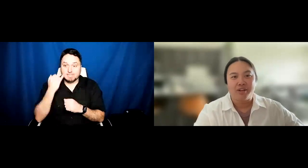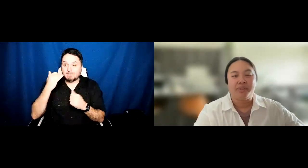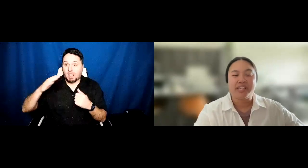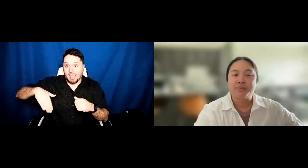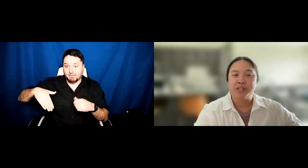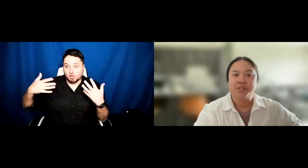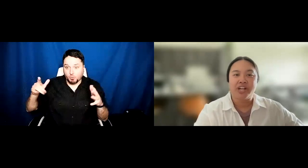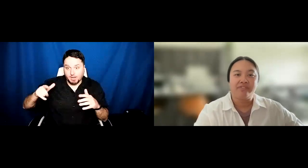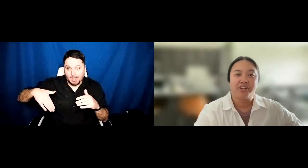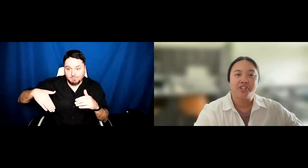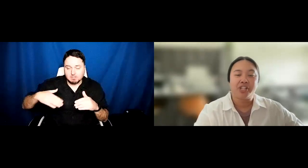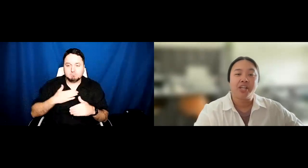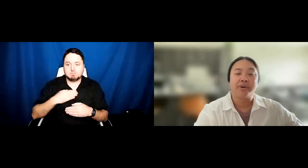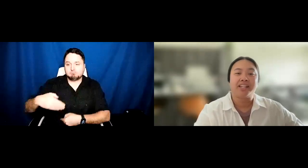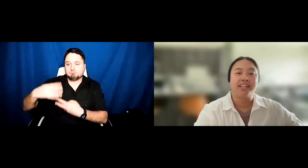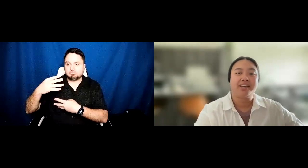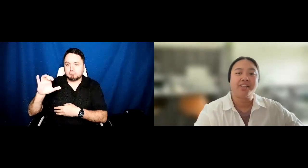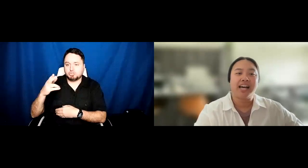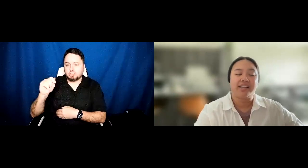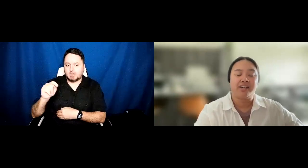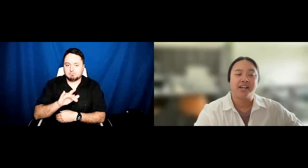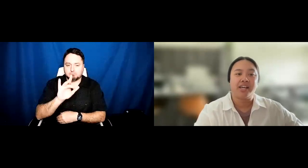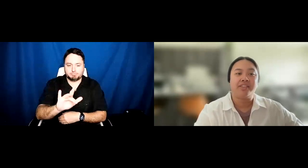please pull up the chat function by clicking on the icon